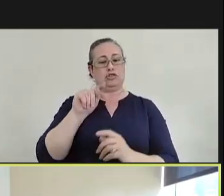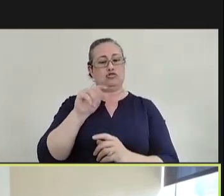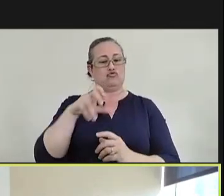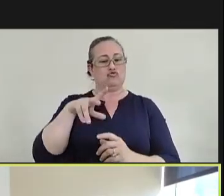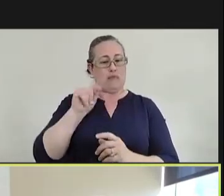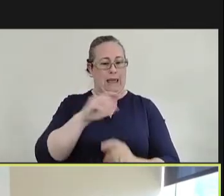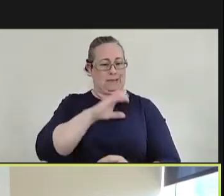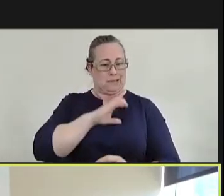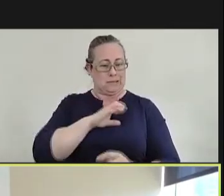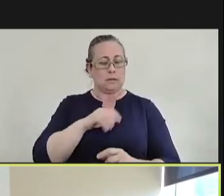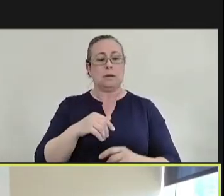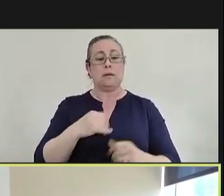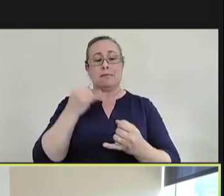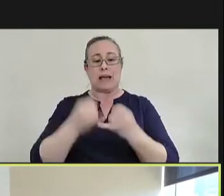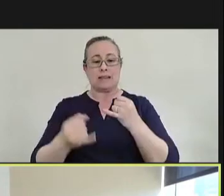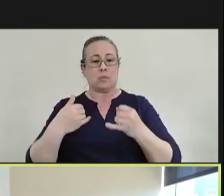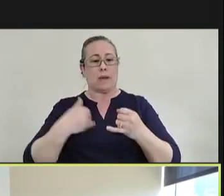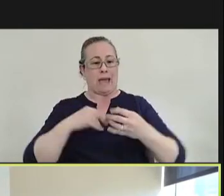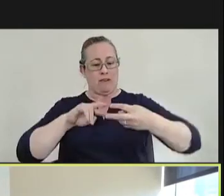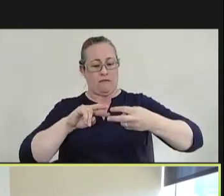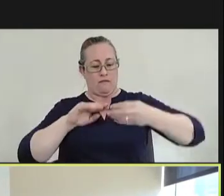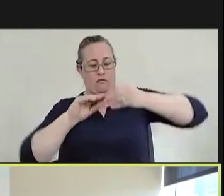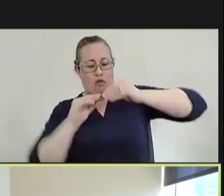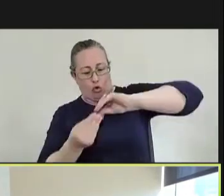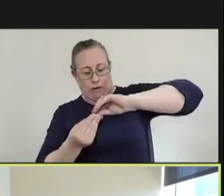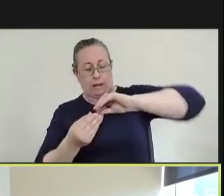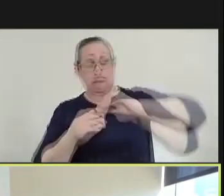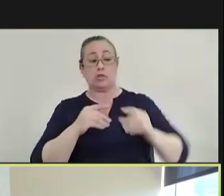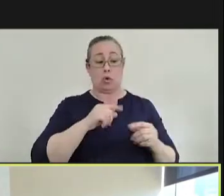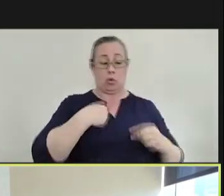we have the folding phase. So once we've generated a new sequence, we want to put